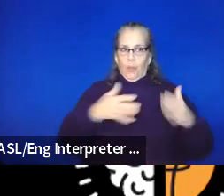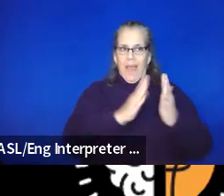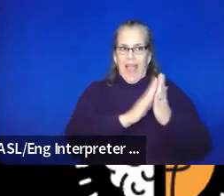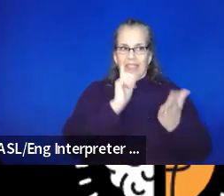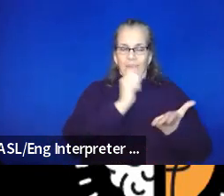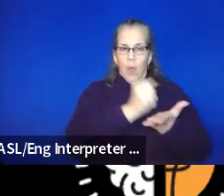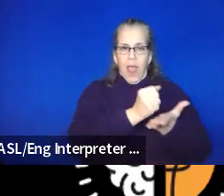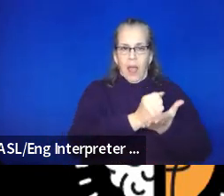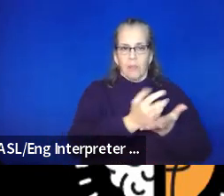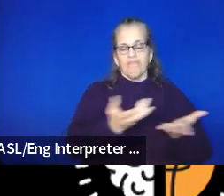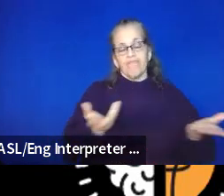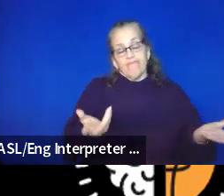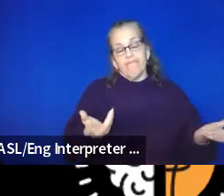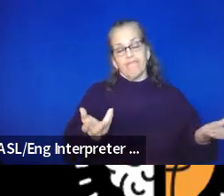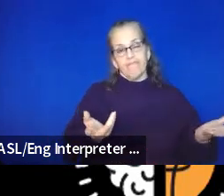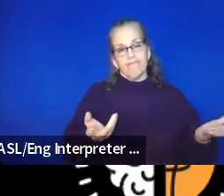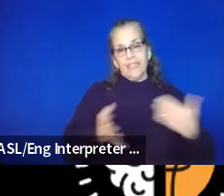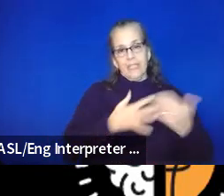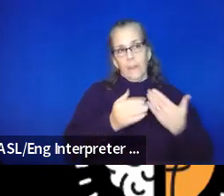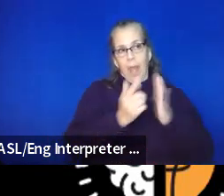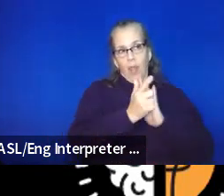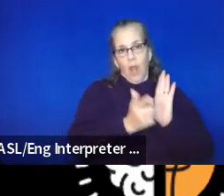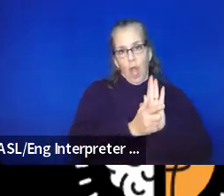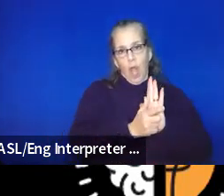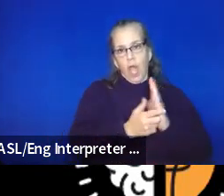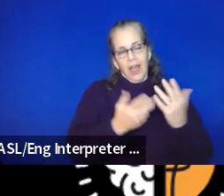away from that. Not all the laws in the country will change that. But that's what's going